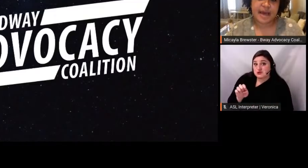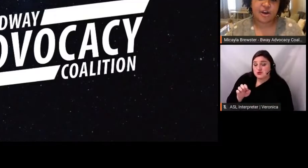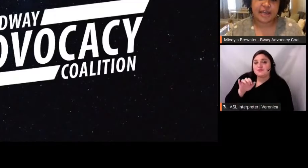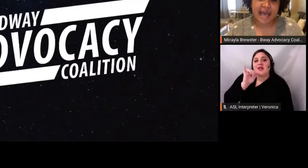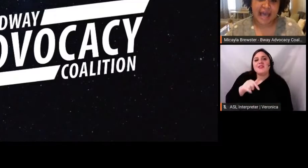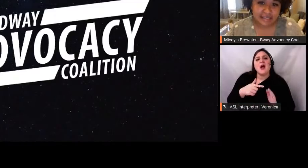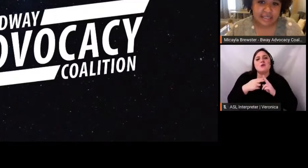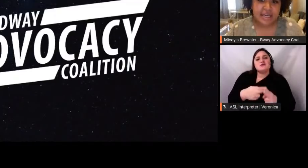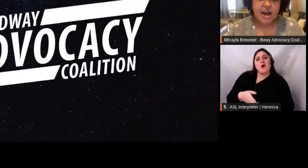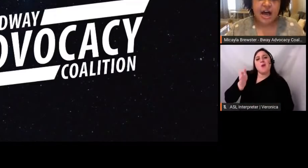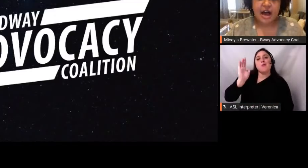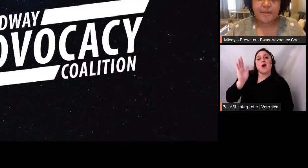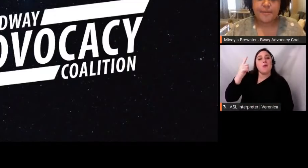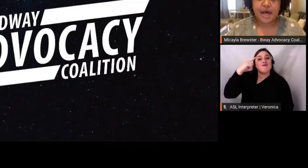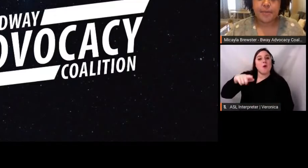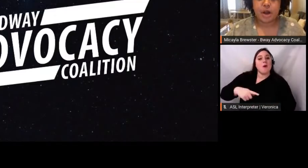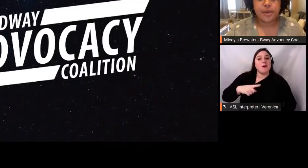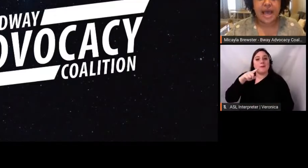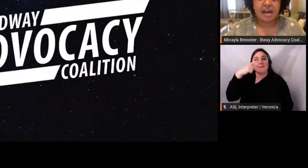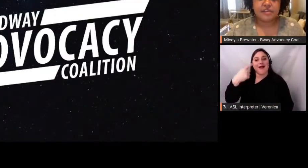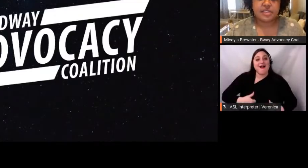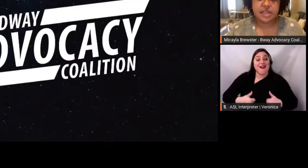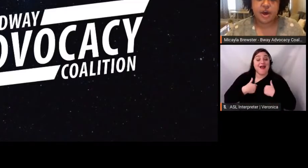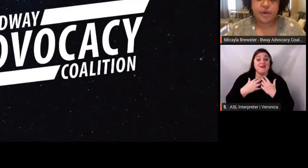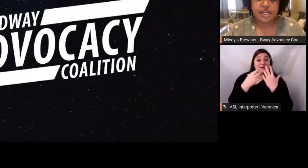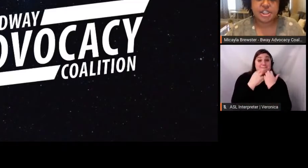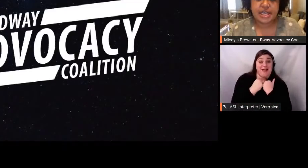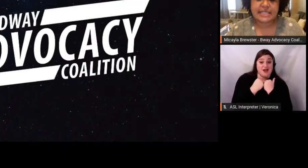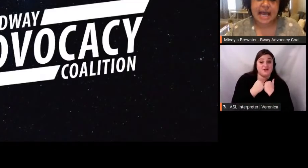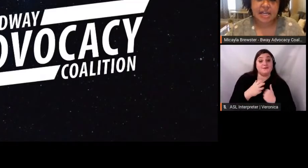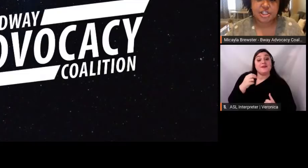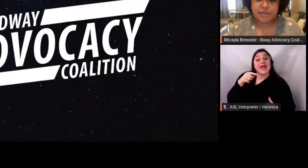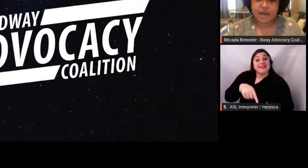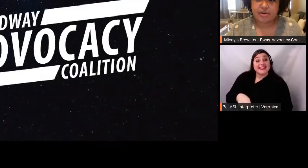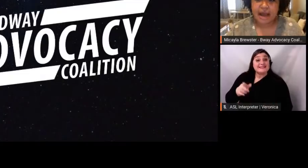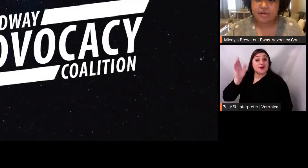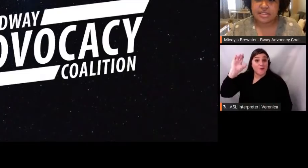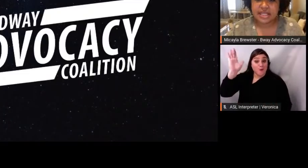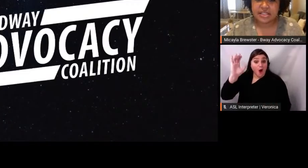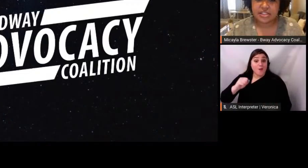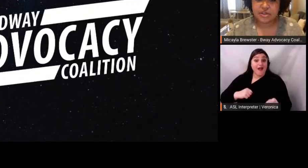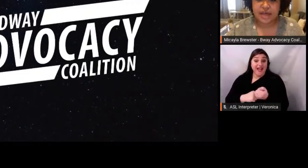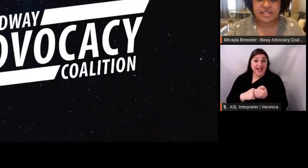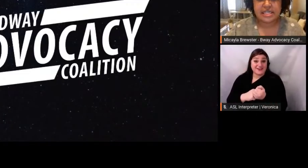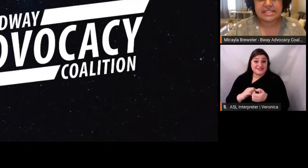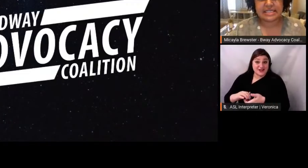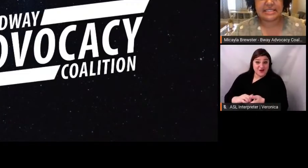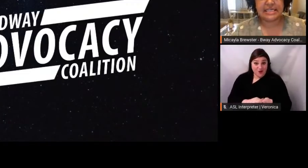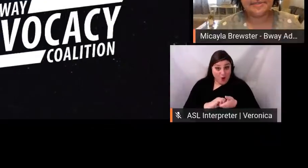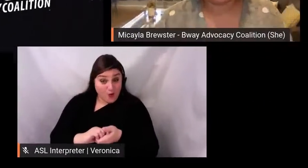Again. But Broadway Advocacy Coalition has actually been around since 2016.